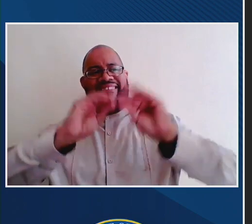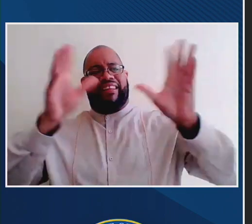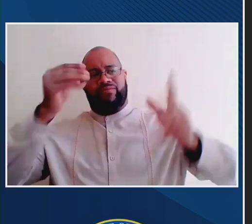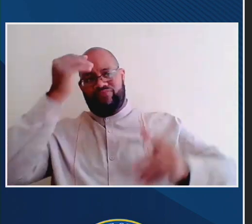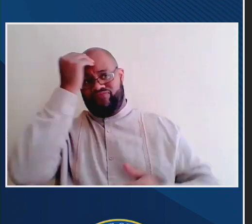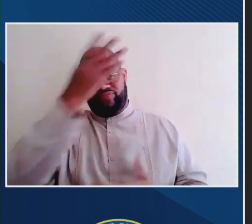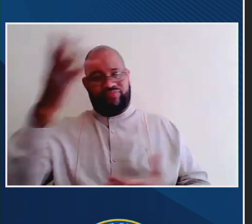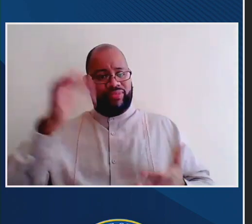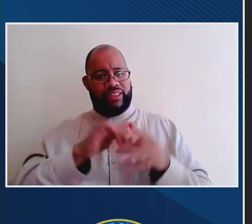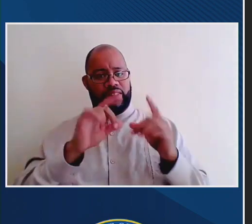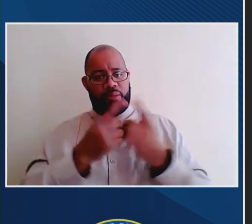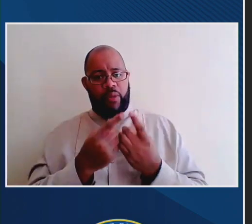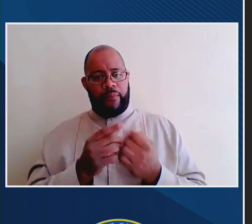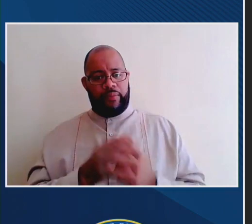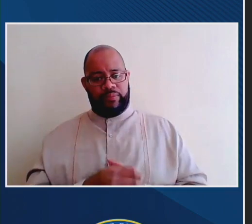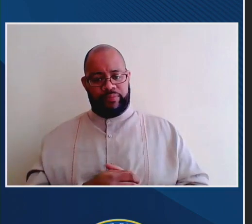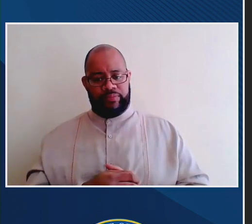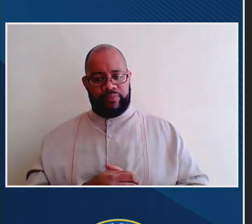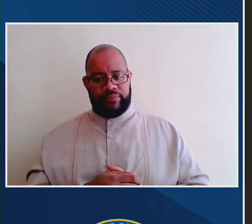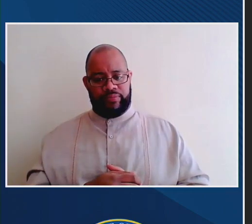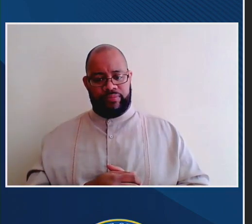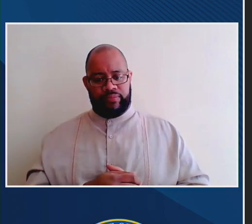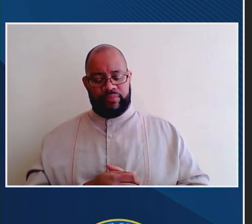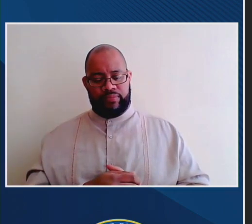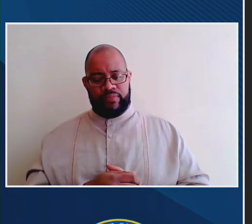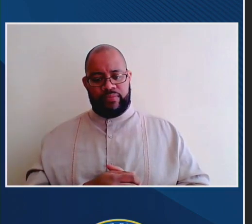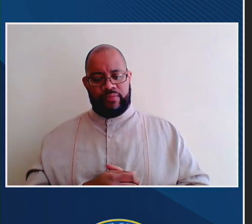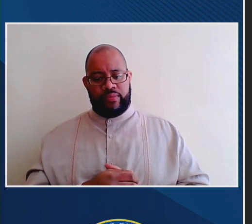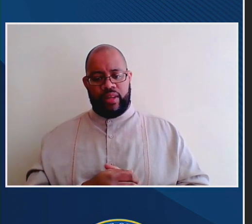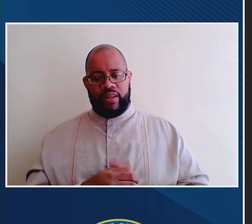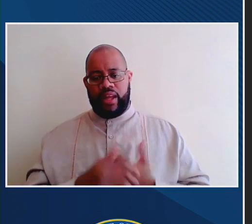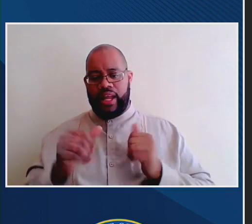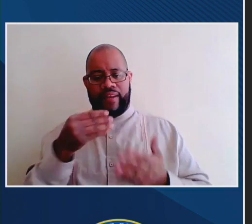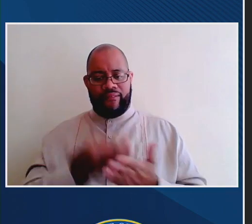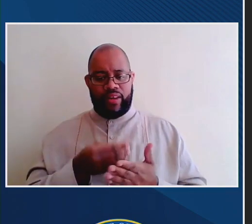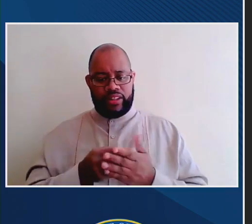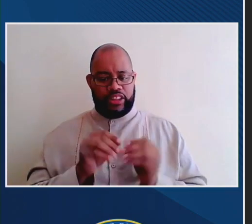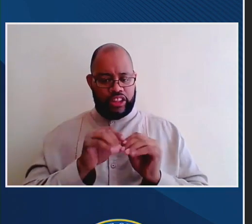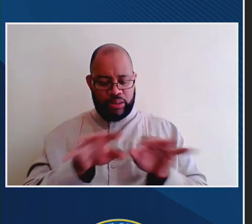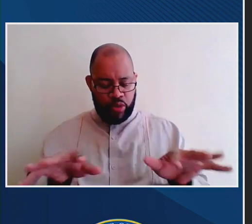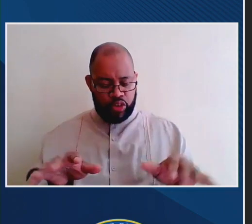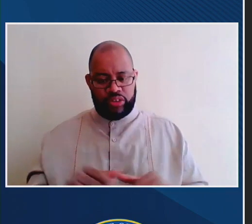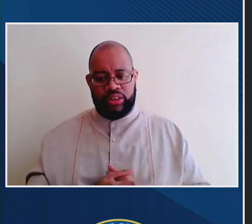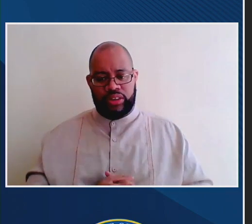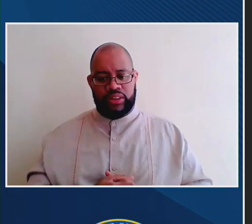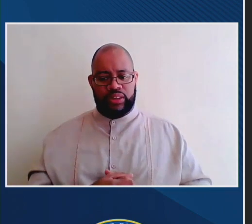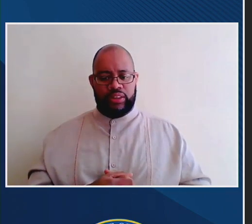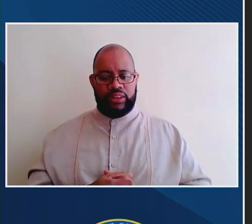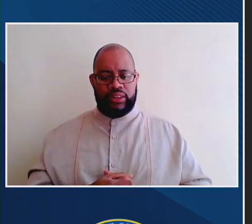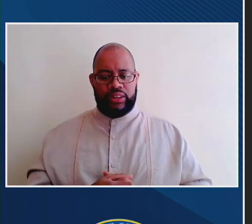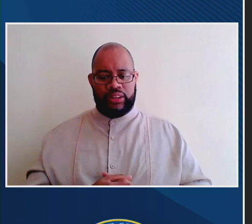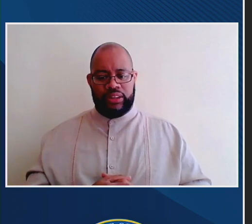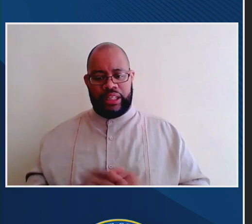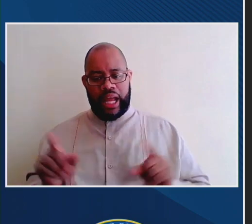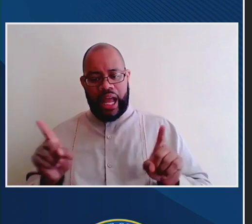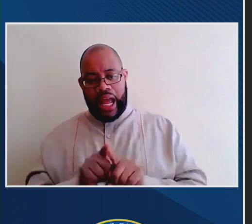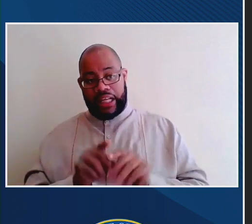would view these as any funds disbursed as dispersed in error? Just so that we don't have lawyers, you